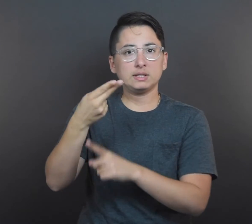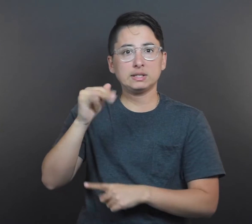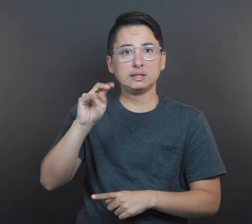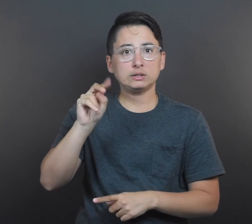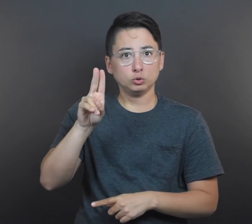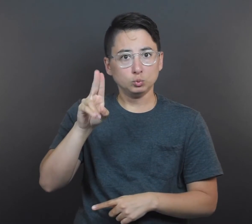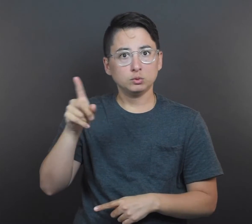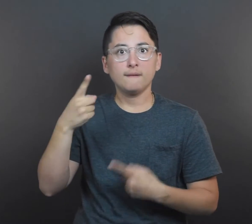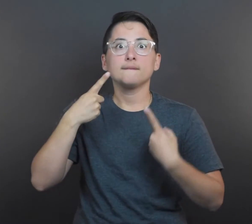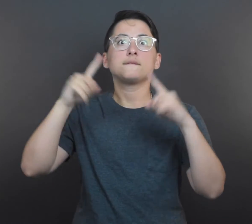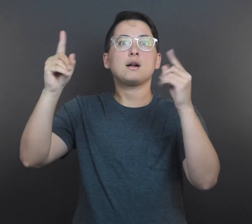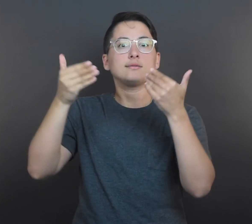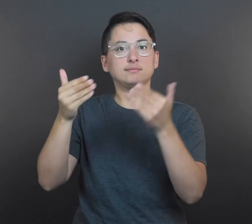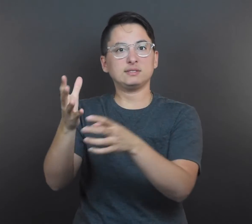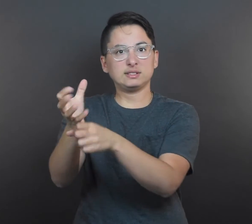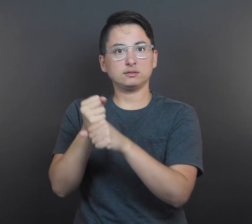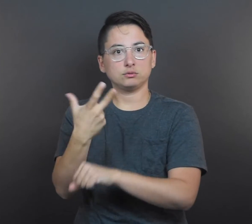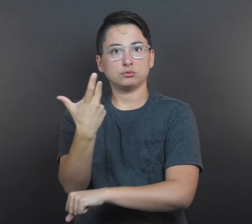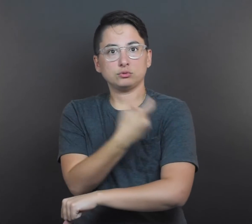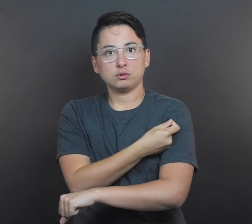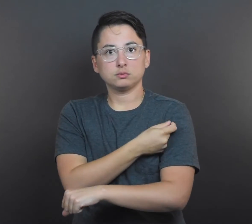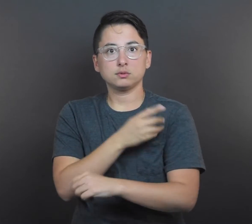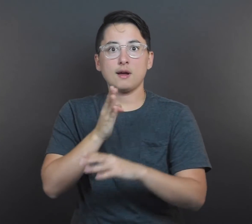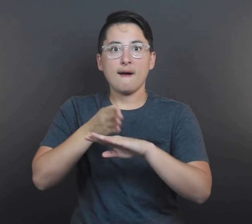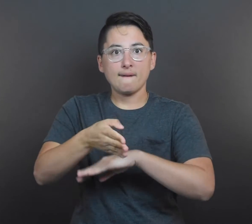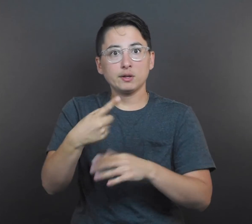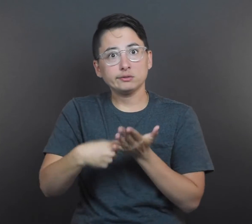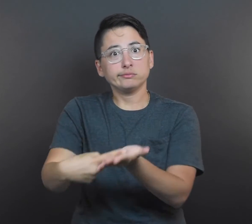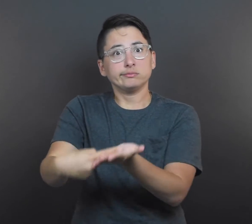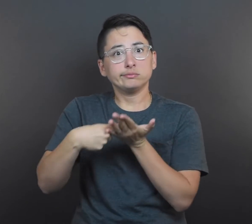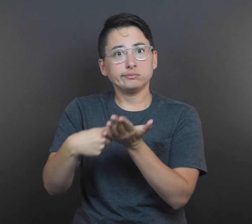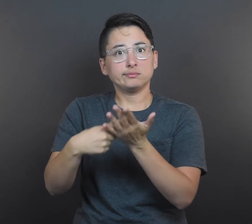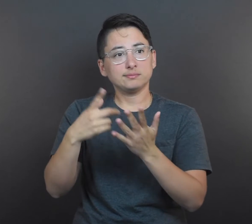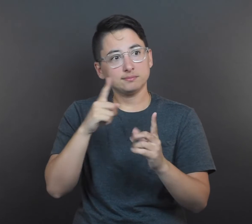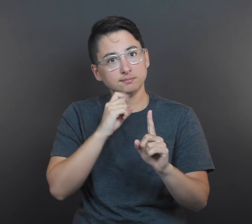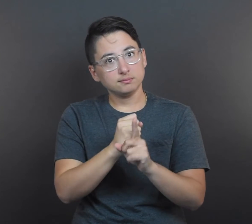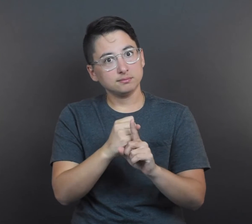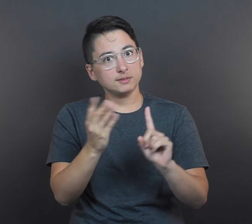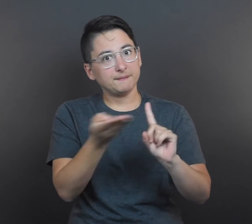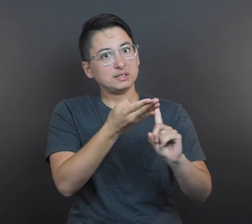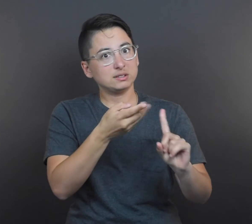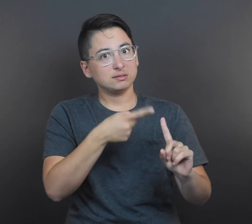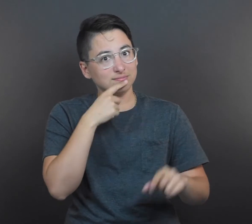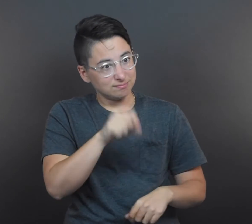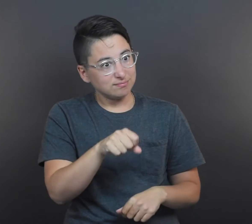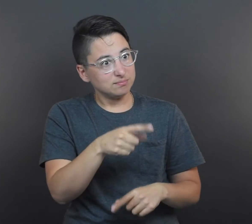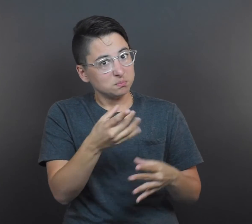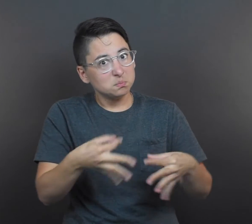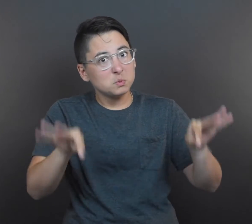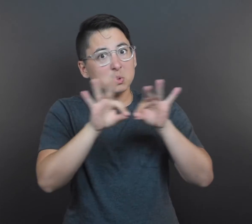he could see his grandchildren whom he missed," recalled Mubina Qureshi,